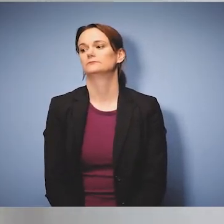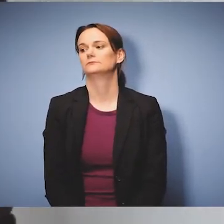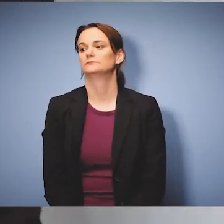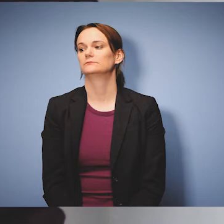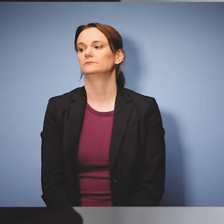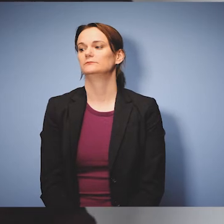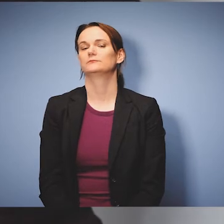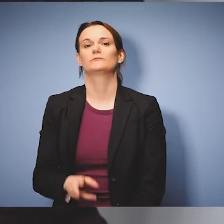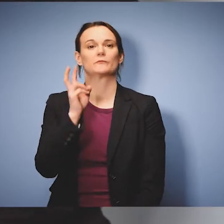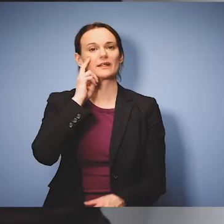So you'll grab your measurement,